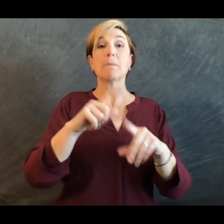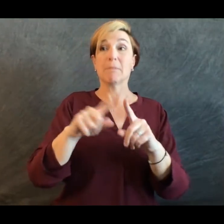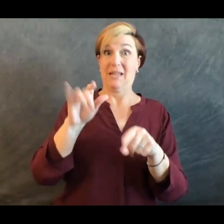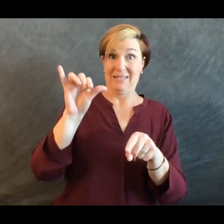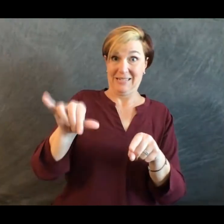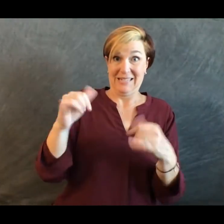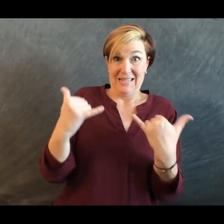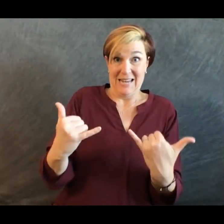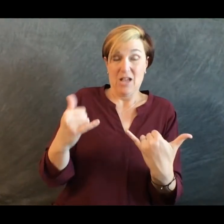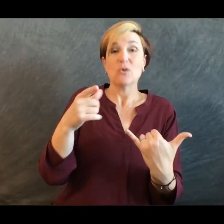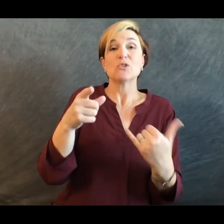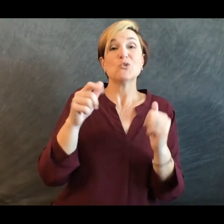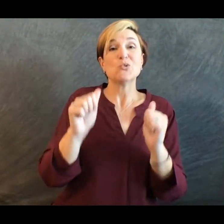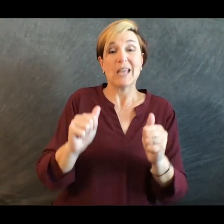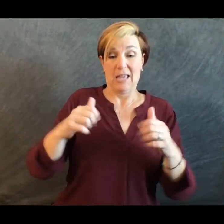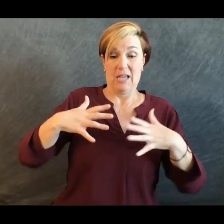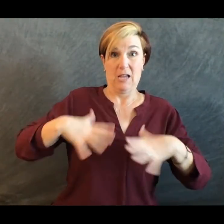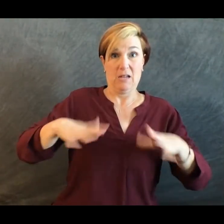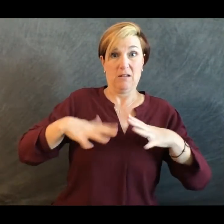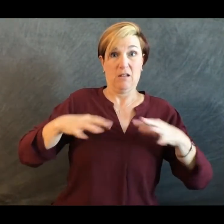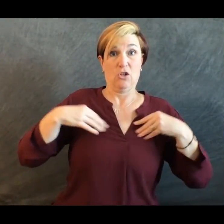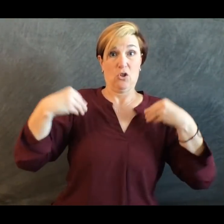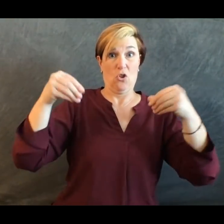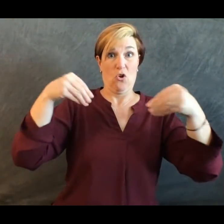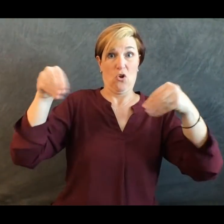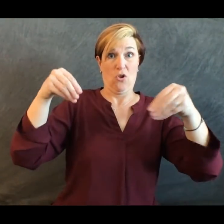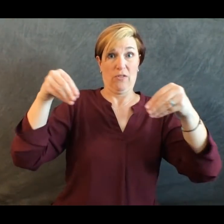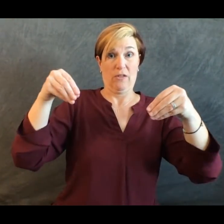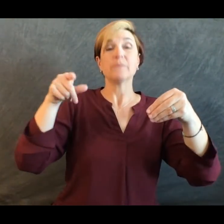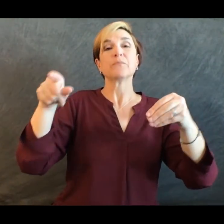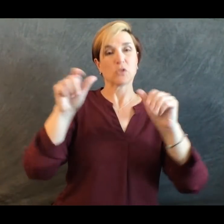actually make these gowns and no further regulatory red tape will be necessary